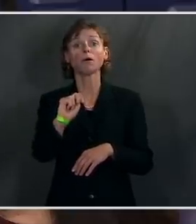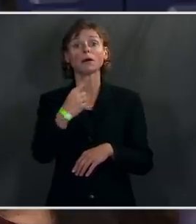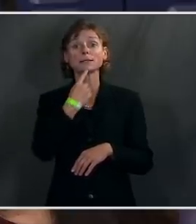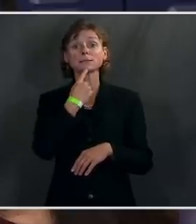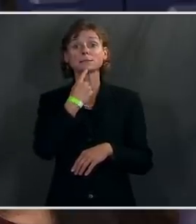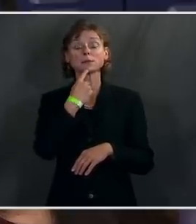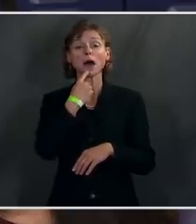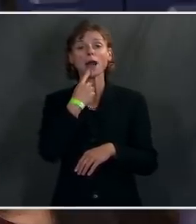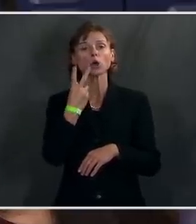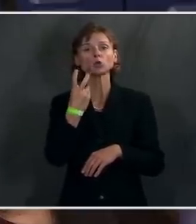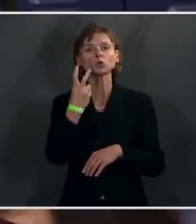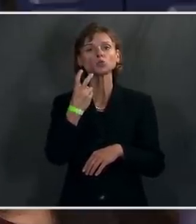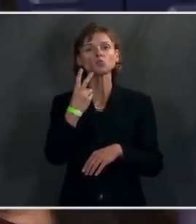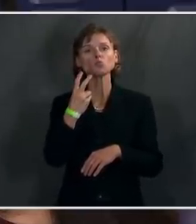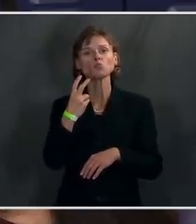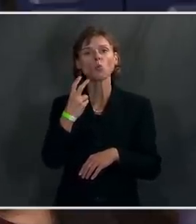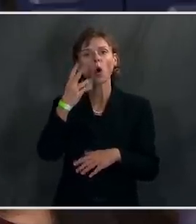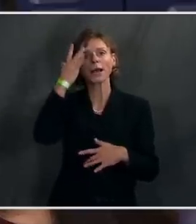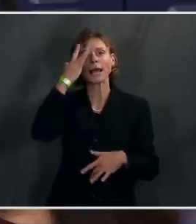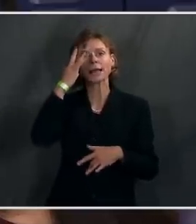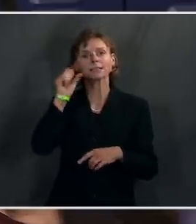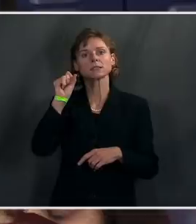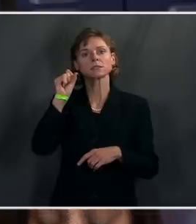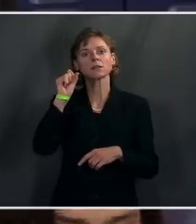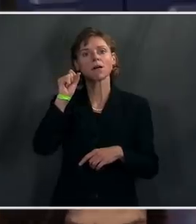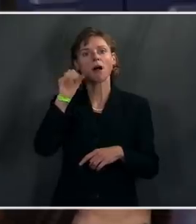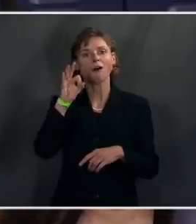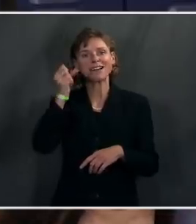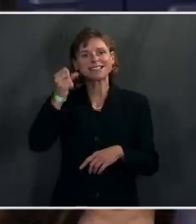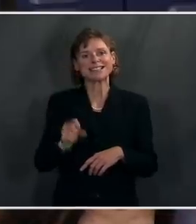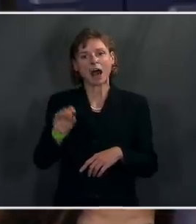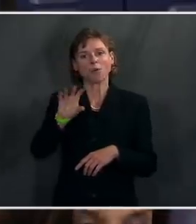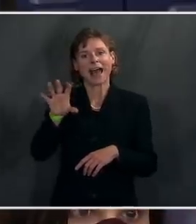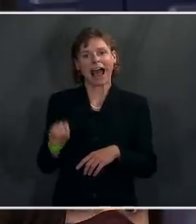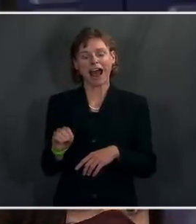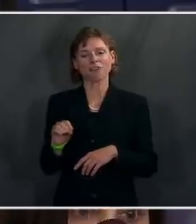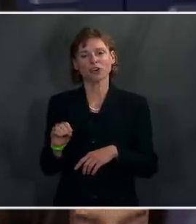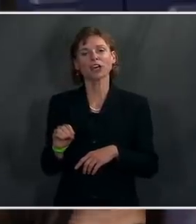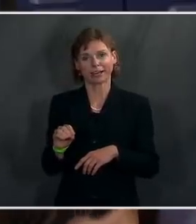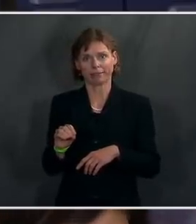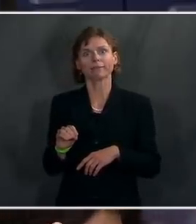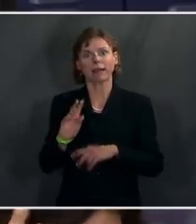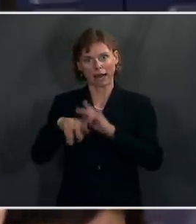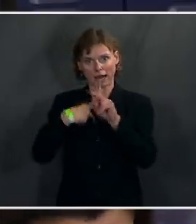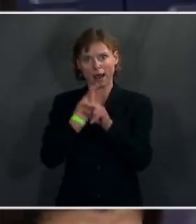two more cases of the South African variant in Montgomery County in Maryland